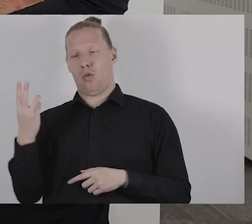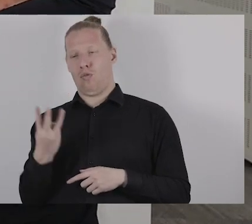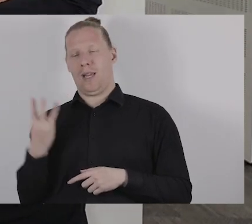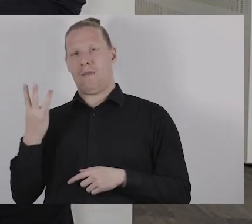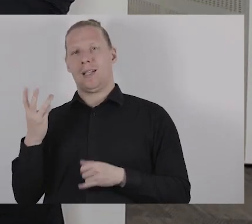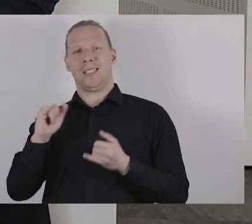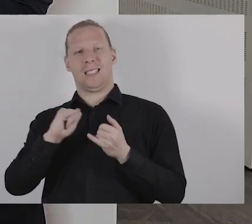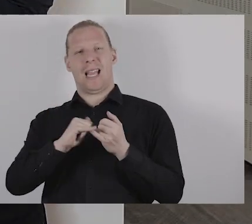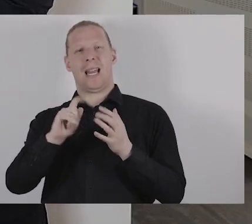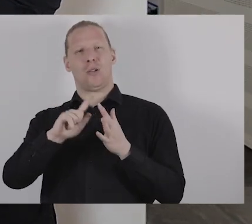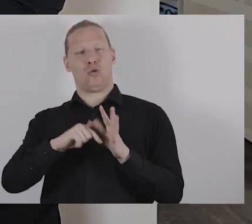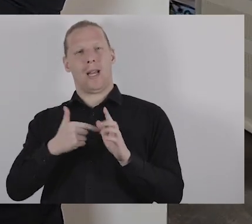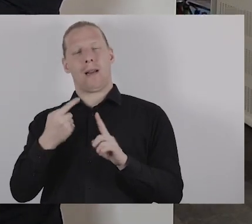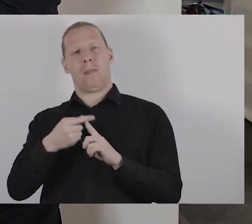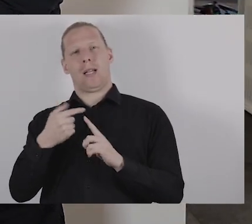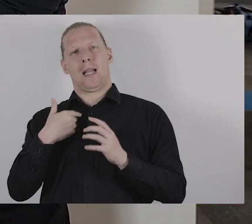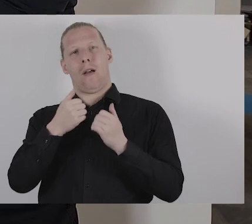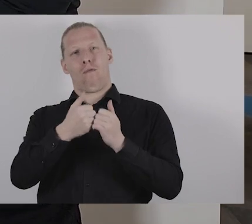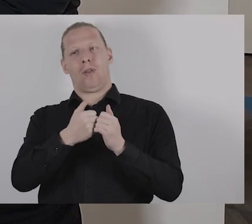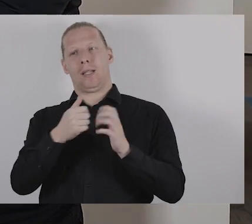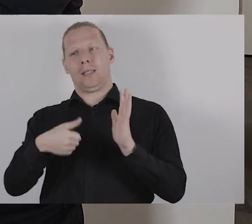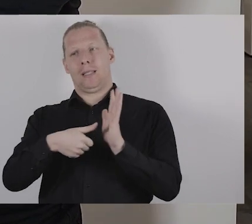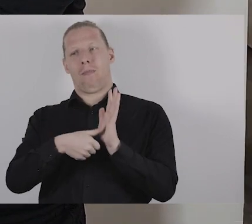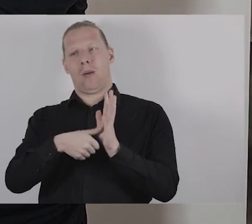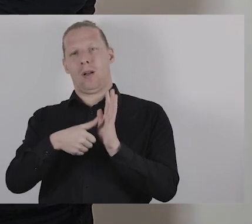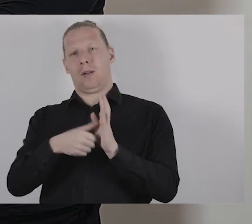and our friends from Te Papa